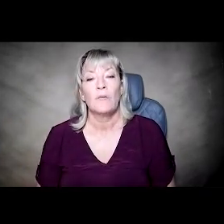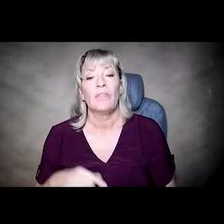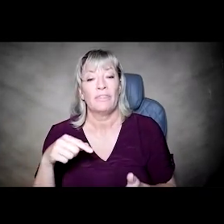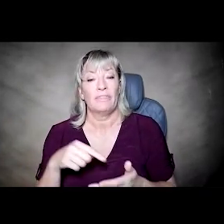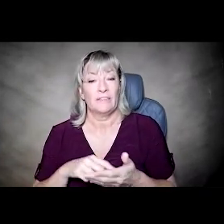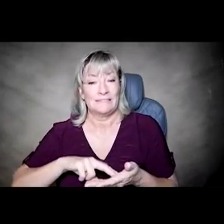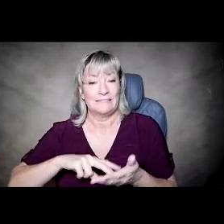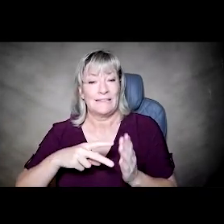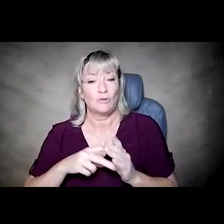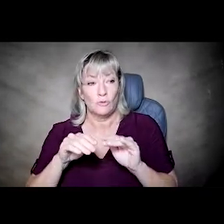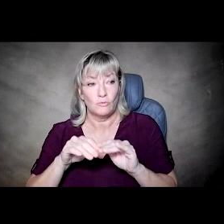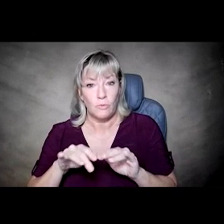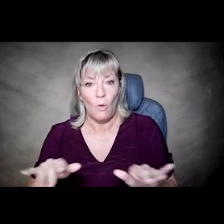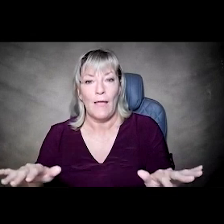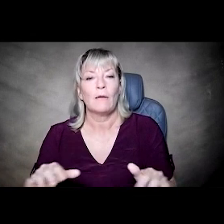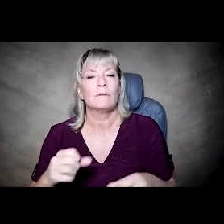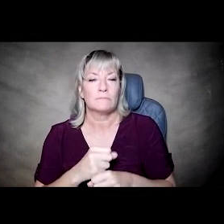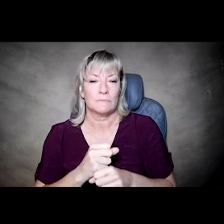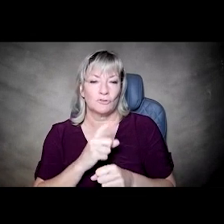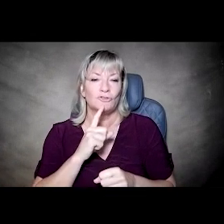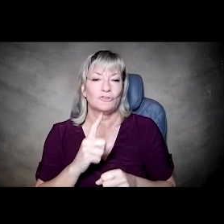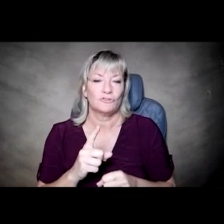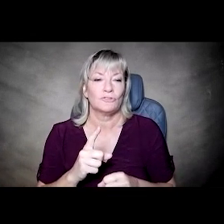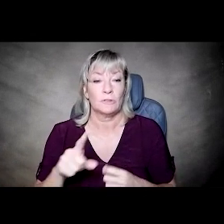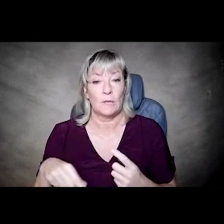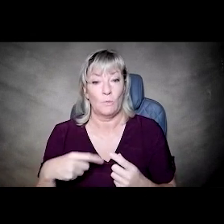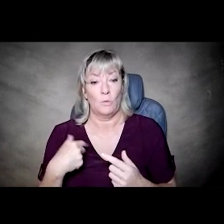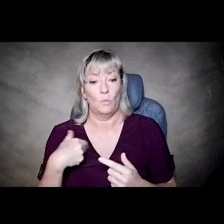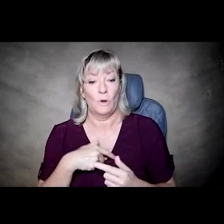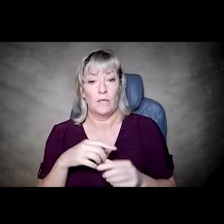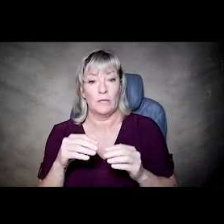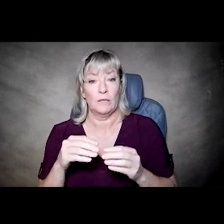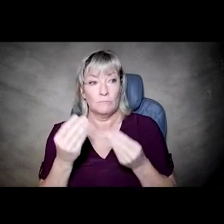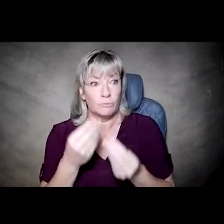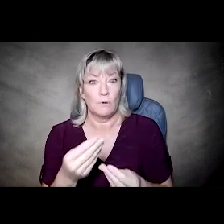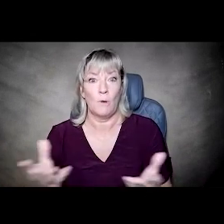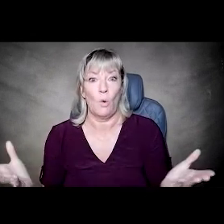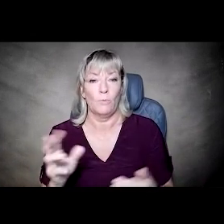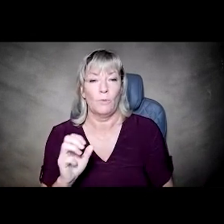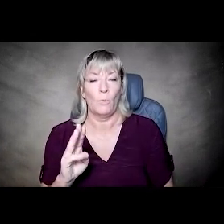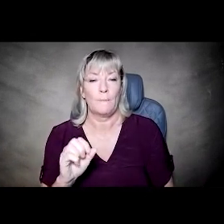This intentional rollout ensures that when we promote the website widely, it will reflect